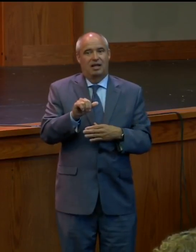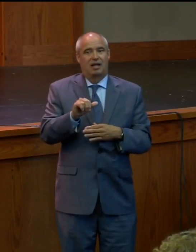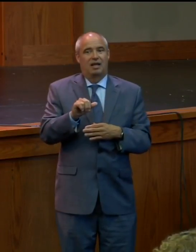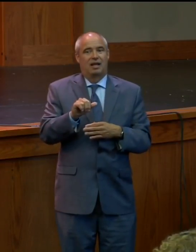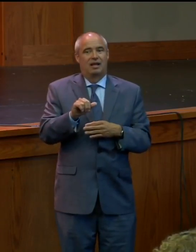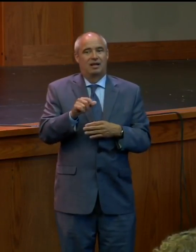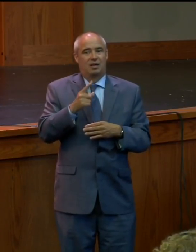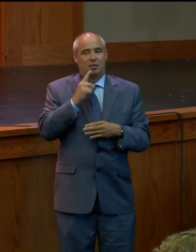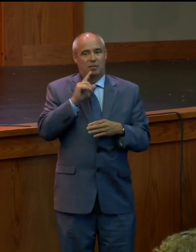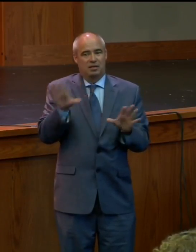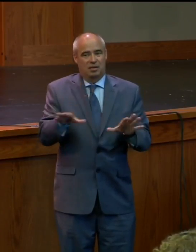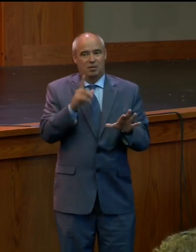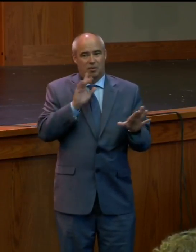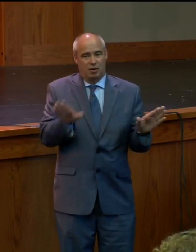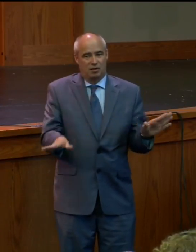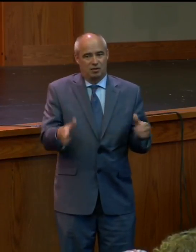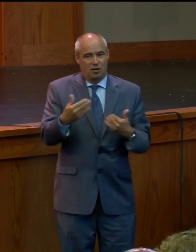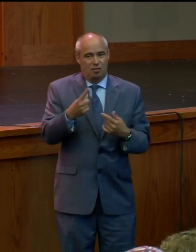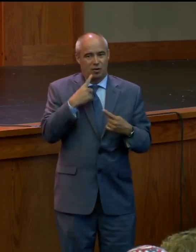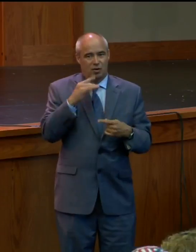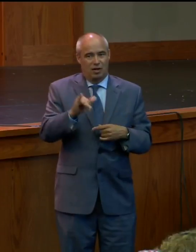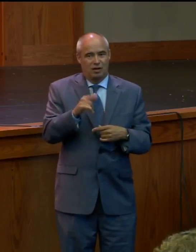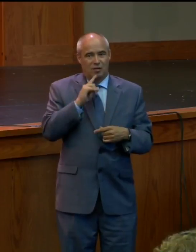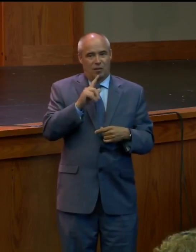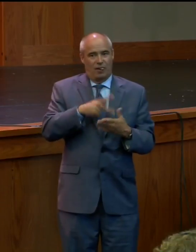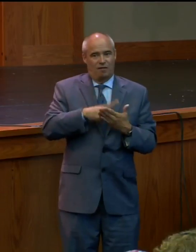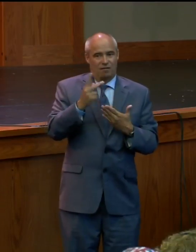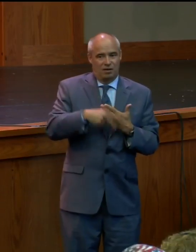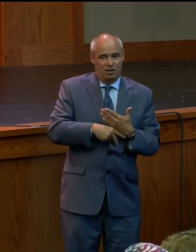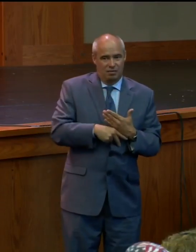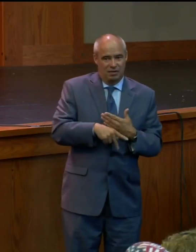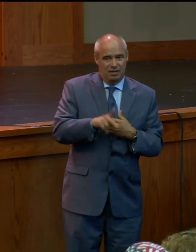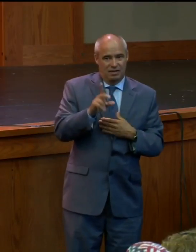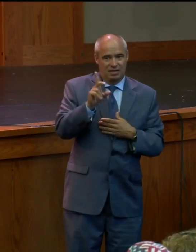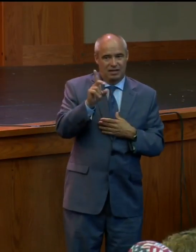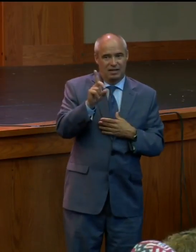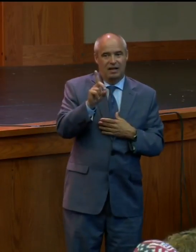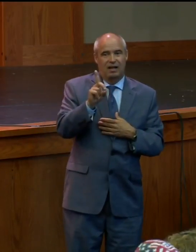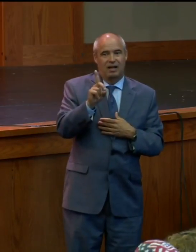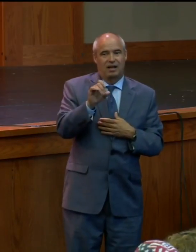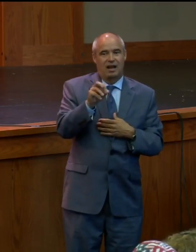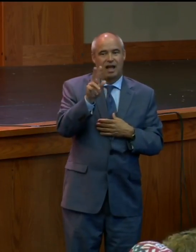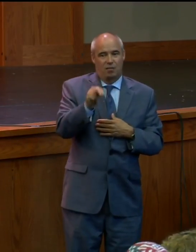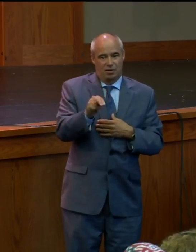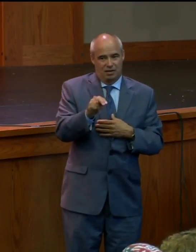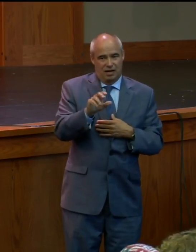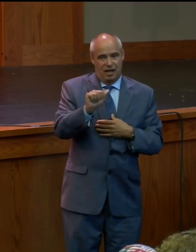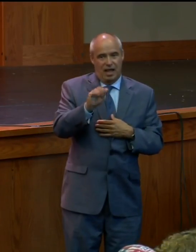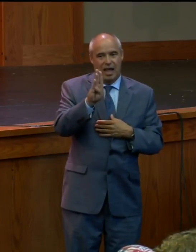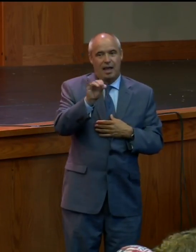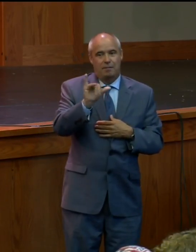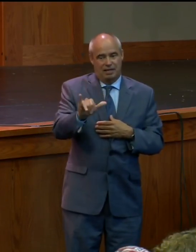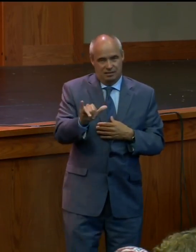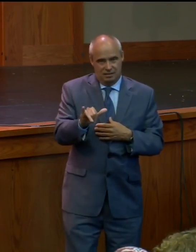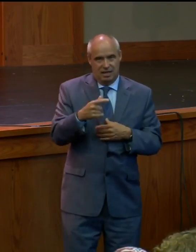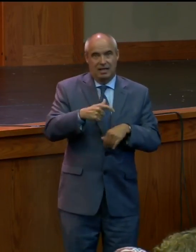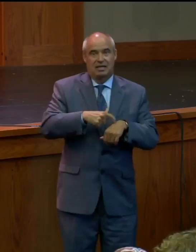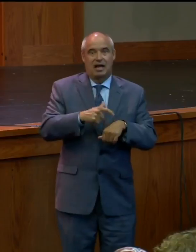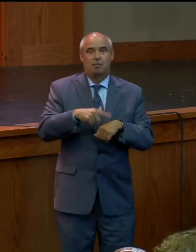REGARDLESS, THE POINT IS THAT I AS A NATIVE ILLINOISAN HAVE REPRESENTATIVE IN CONGRESS AND IT'S TIME FOR WASHINGTONIANS TO